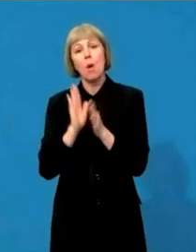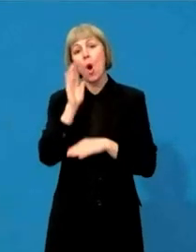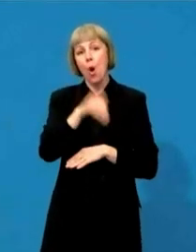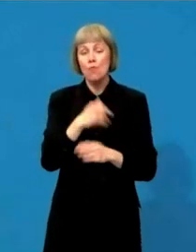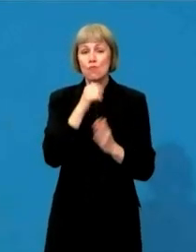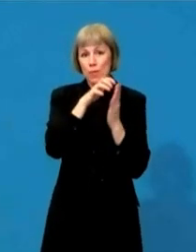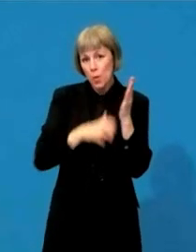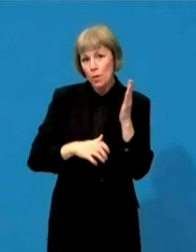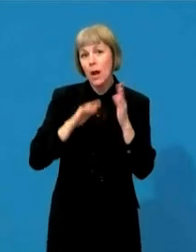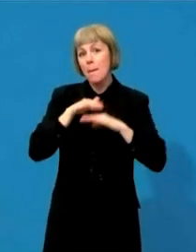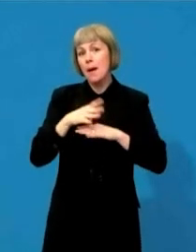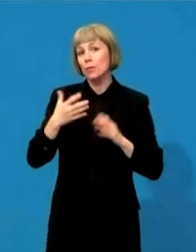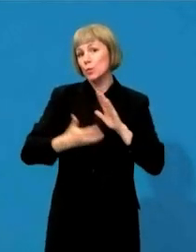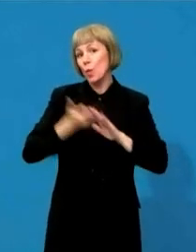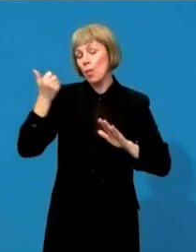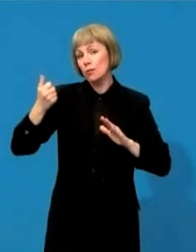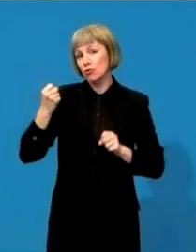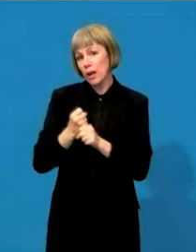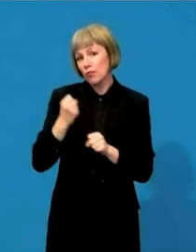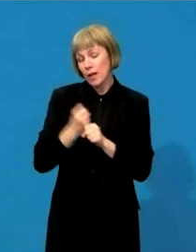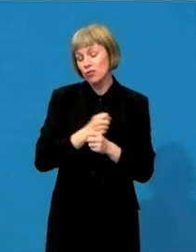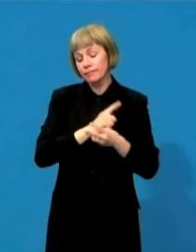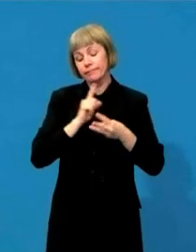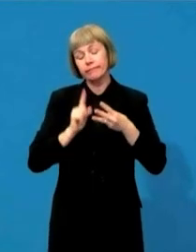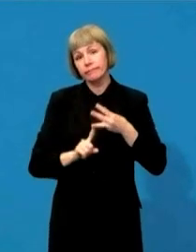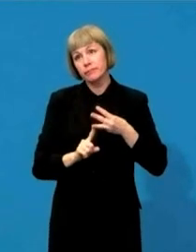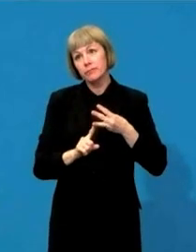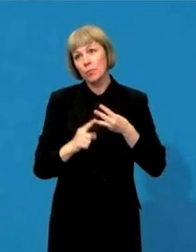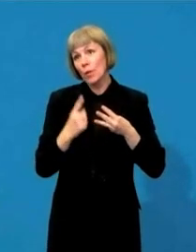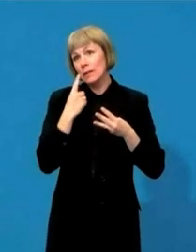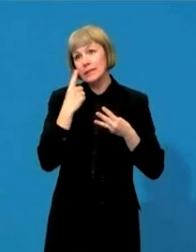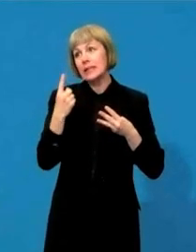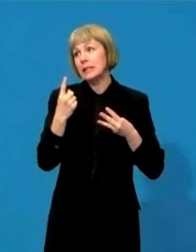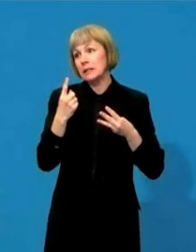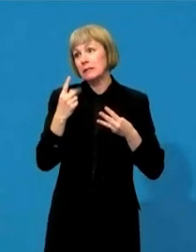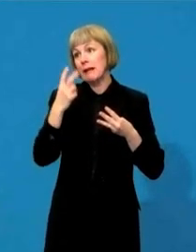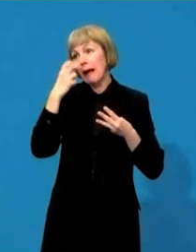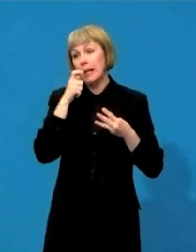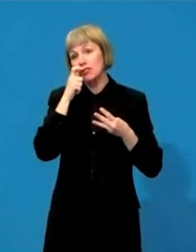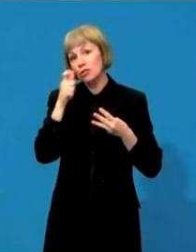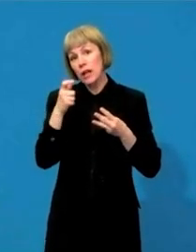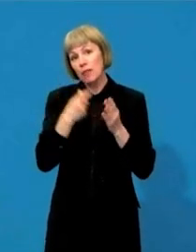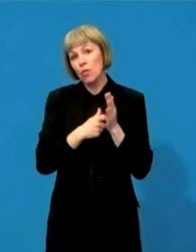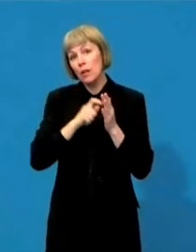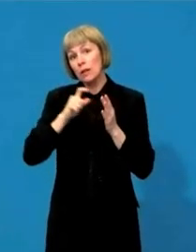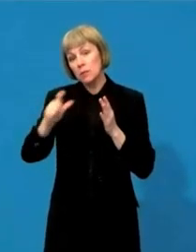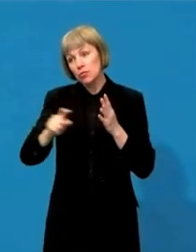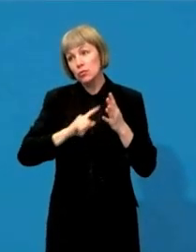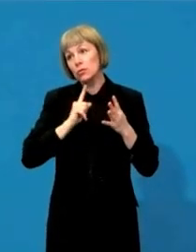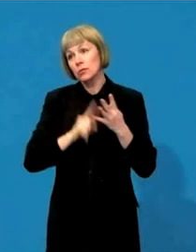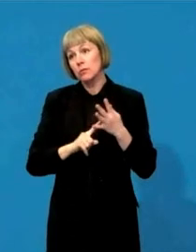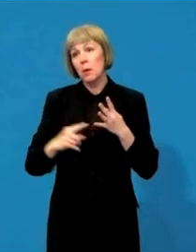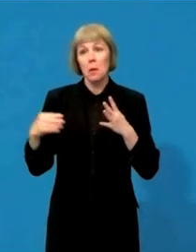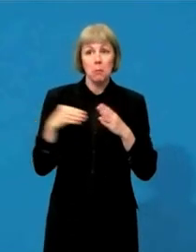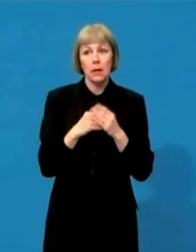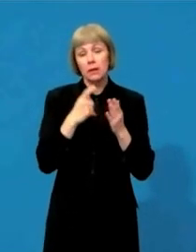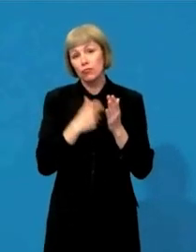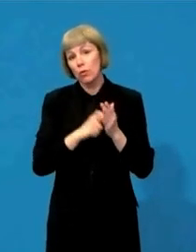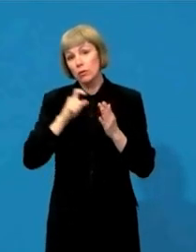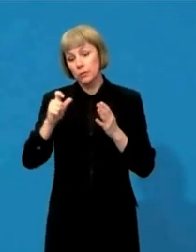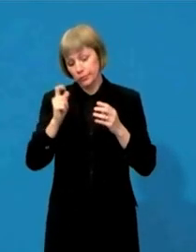We have seen, you know, the Aged Care Royal Commission, the Banking Royal Commission, and